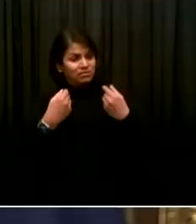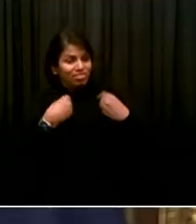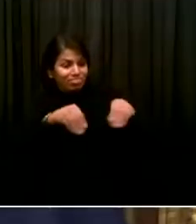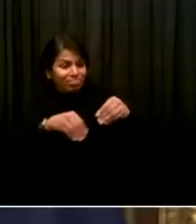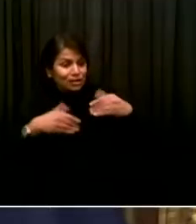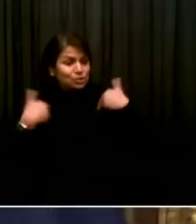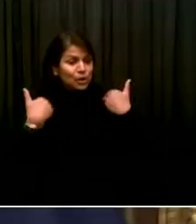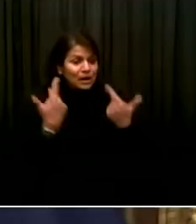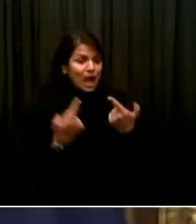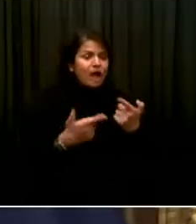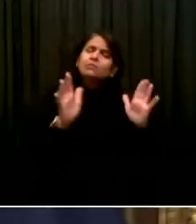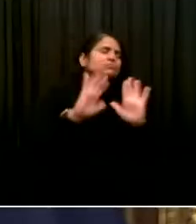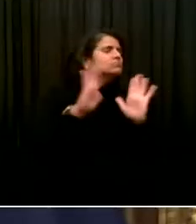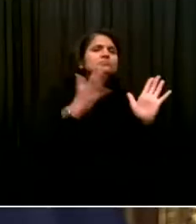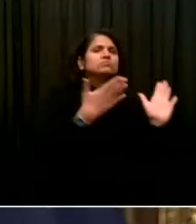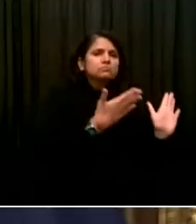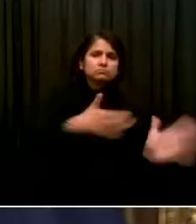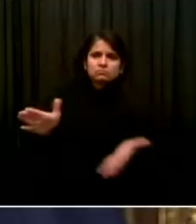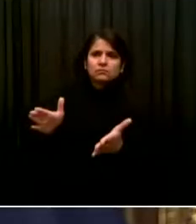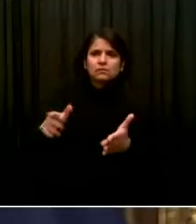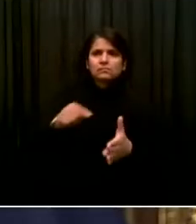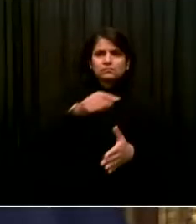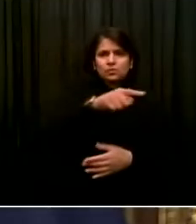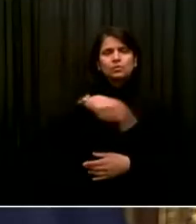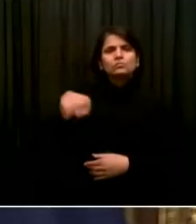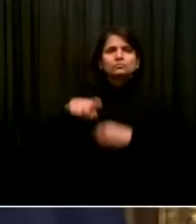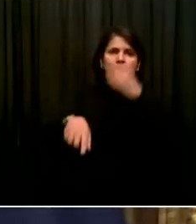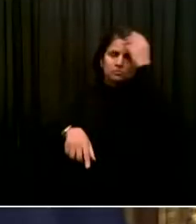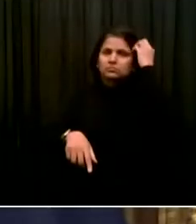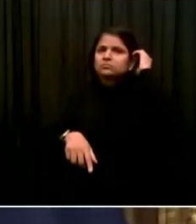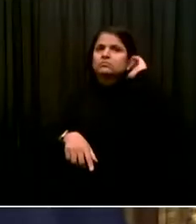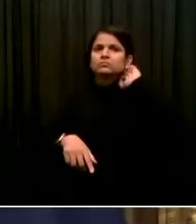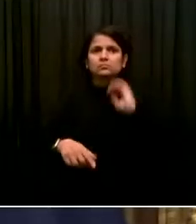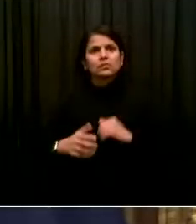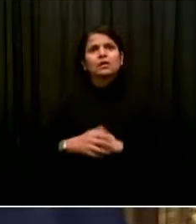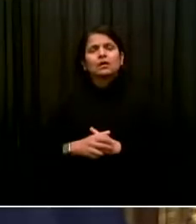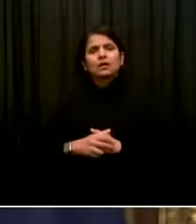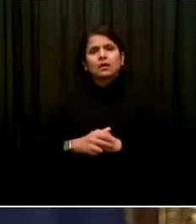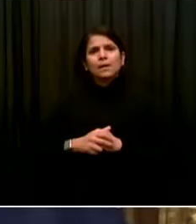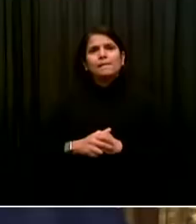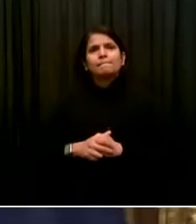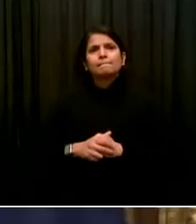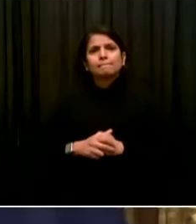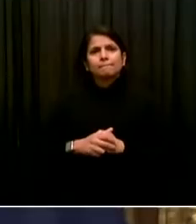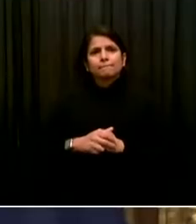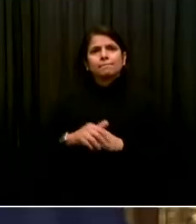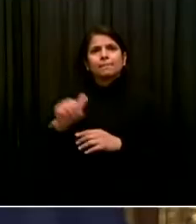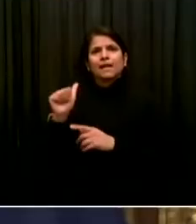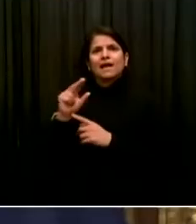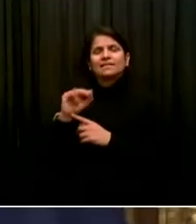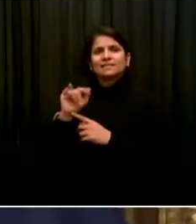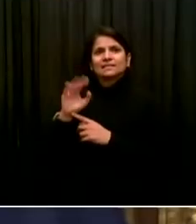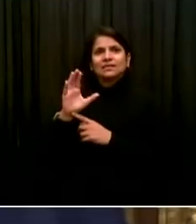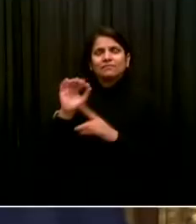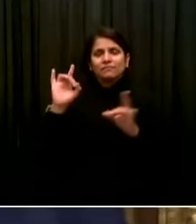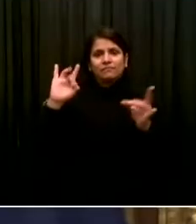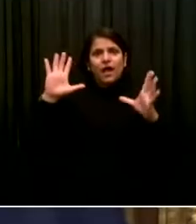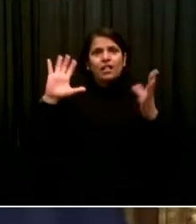UP A GUN. THIS IS WHY WE ARE GOING TO EXPAND